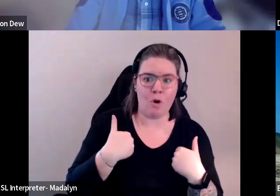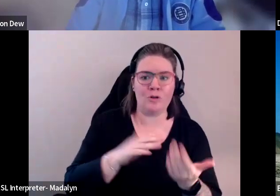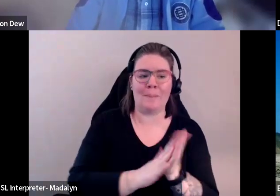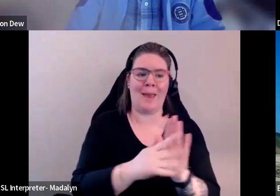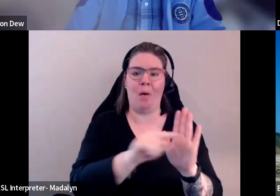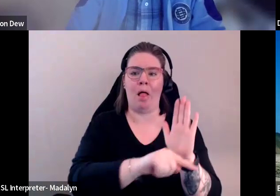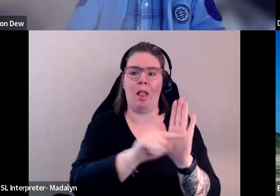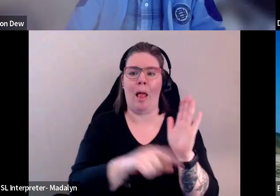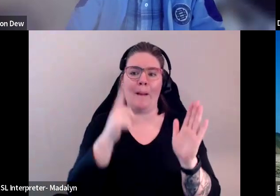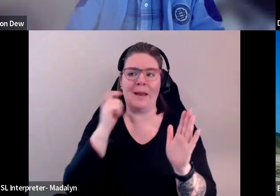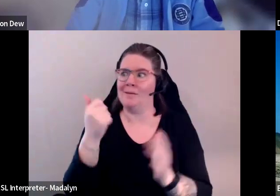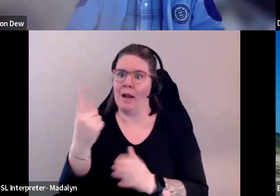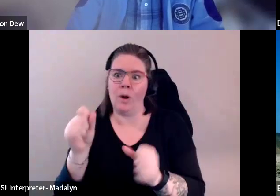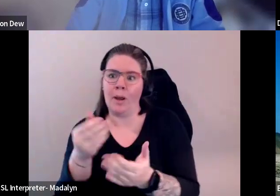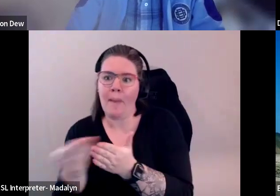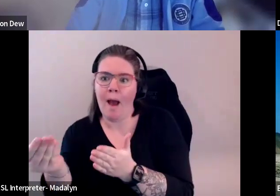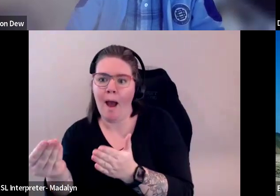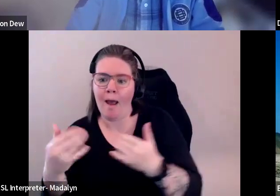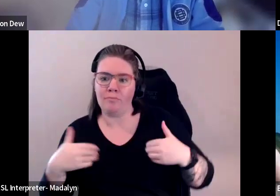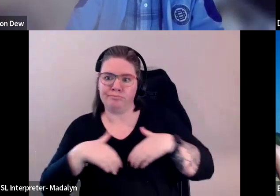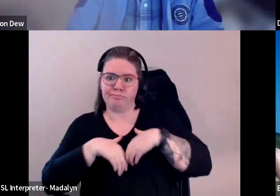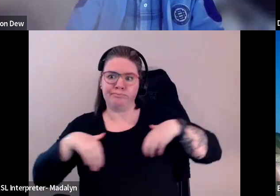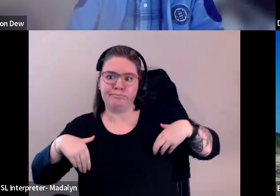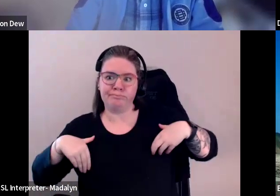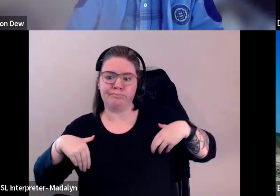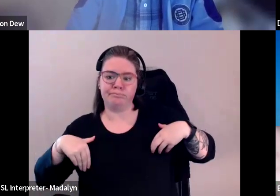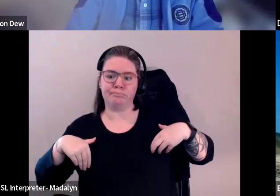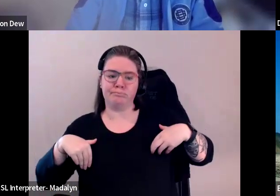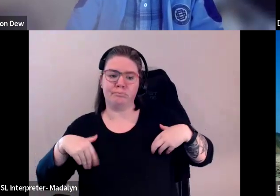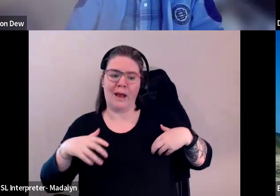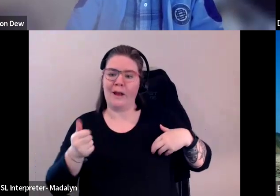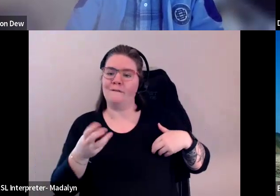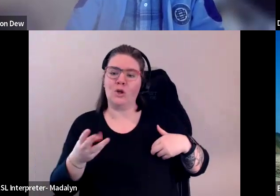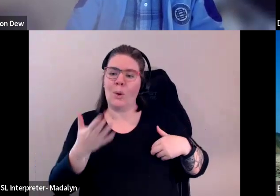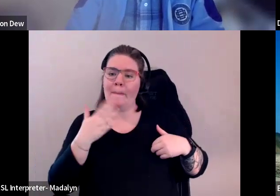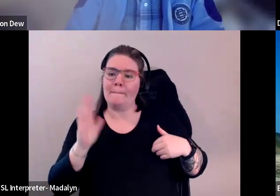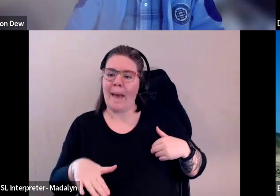Brooke Wilson (she/her): and because there are a few bad people out there, and I don't want to call them bad people. There are a few people who